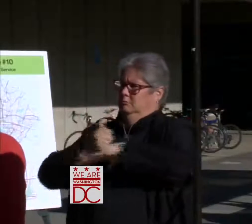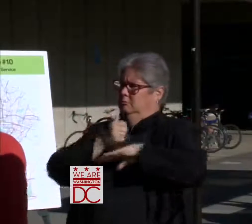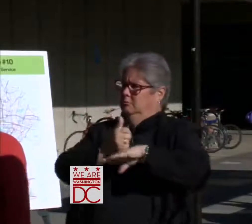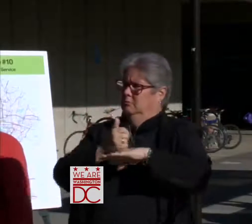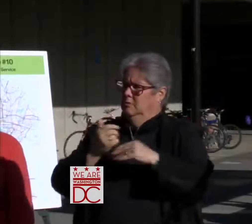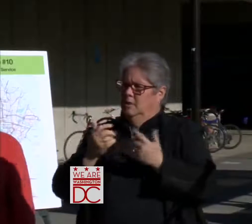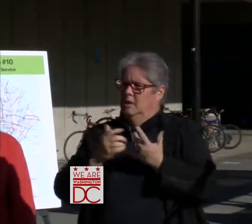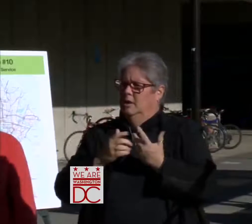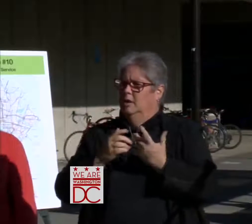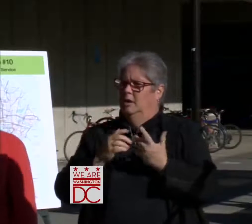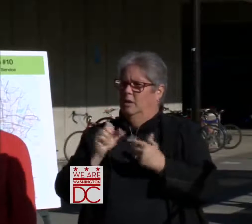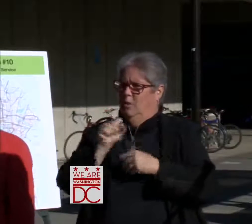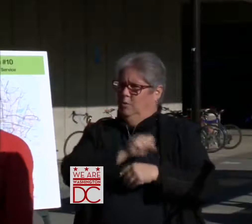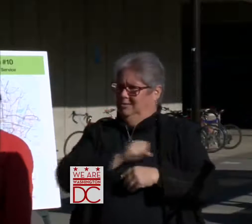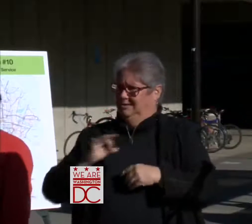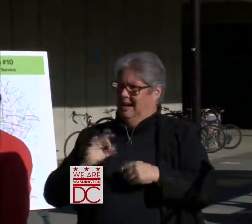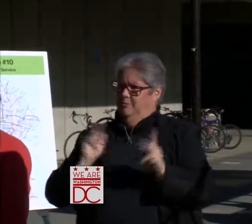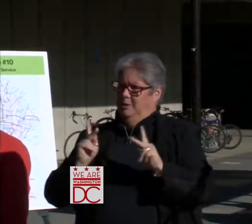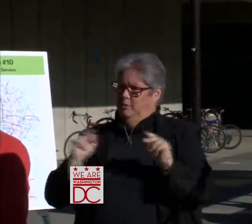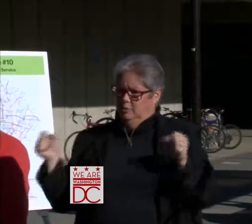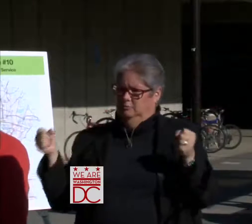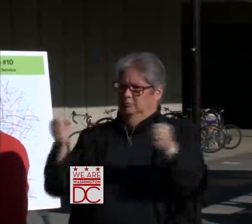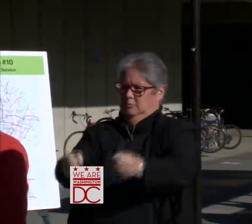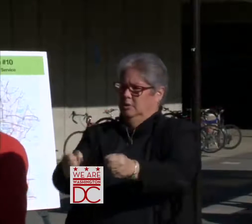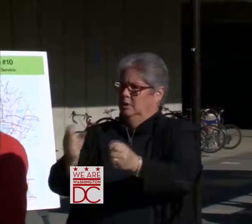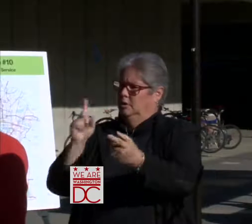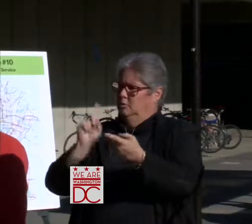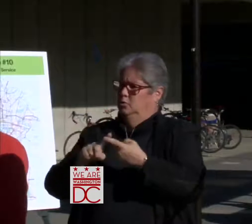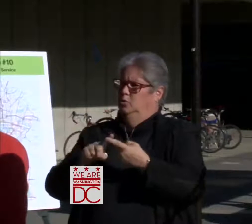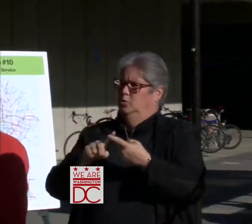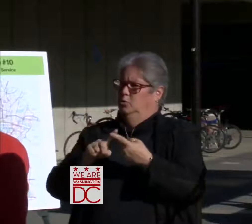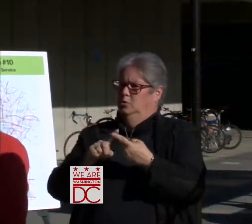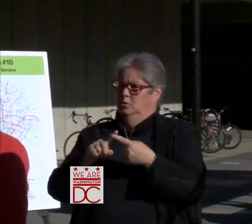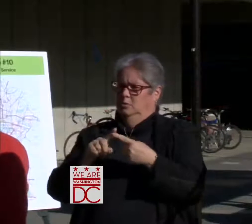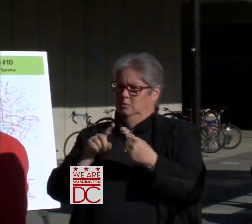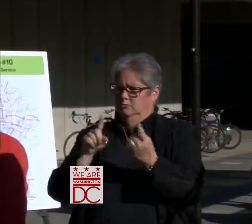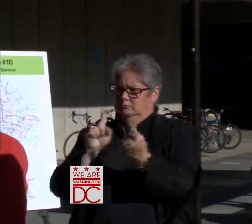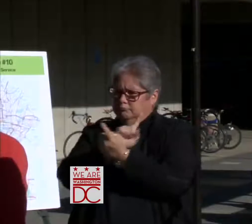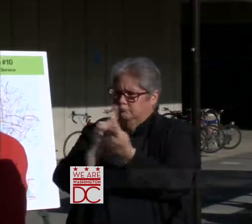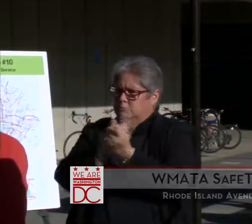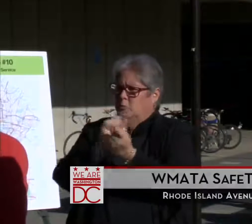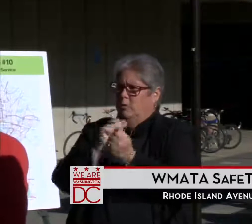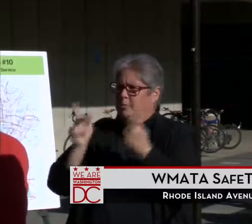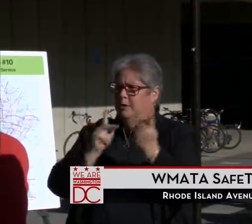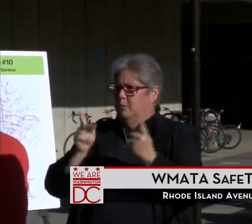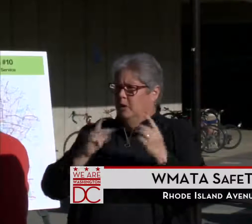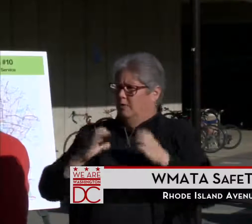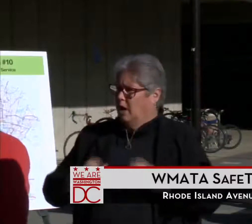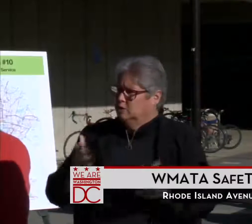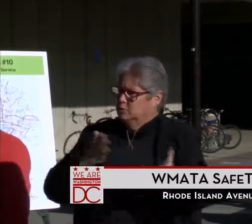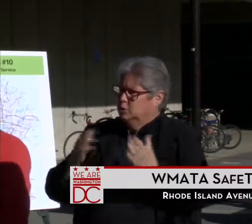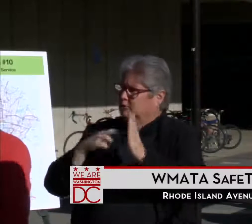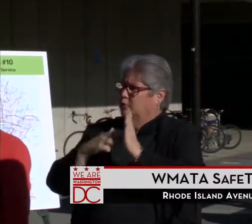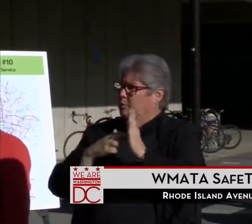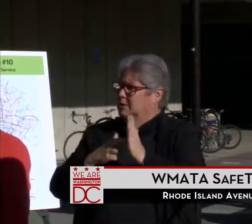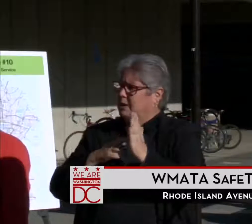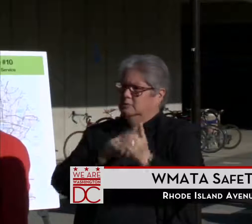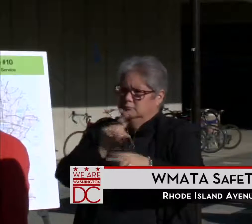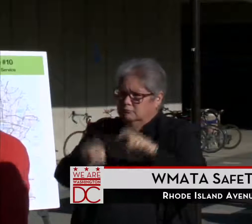TRAFFIC AREAS SO THAT PEOPLE WILL HAVE THE ABILITY TO INTERFACE WITH A CUSTOMER SERVICE REPRESENTATIVE.